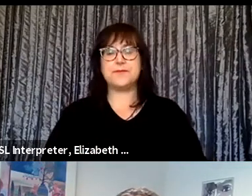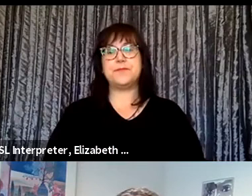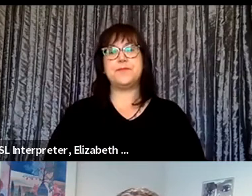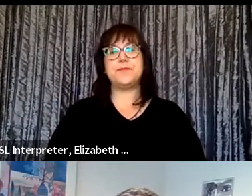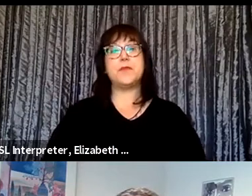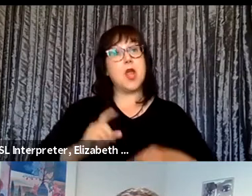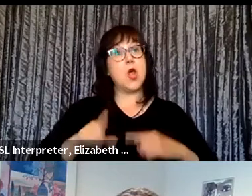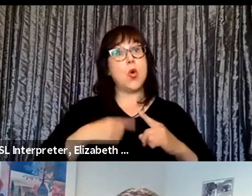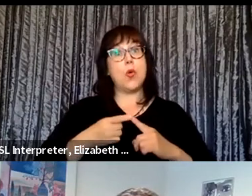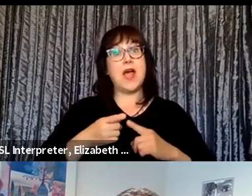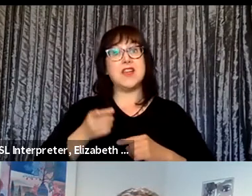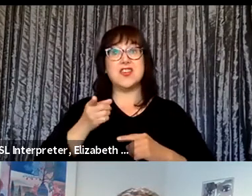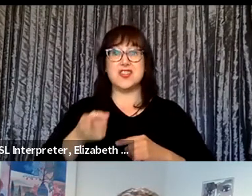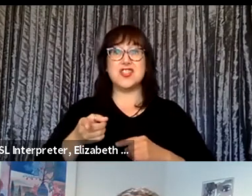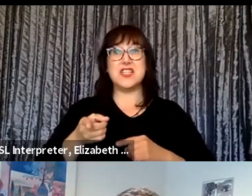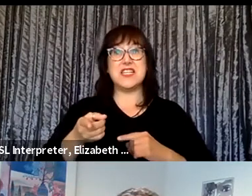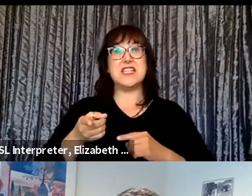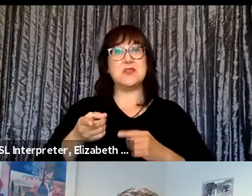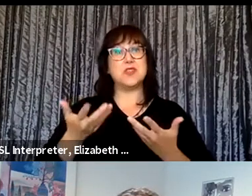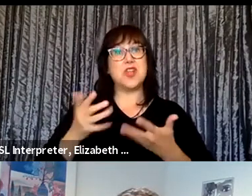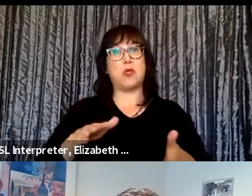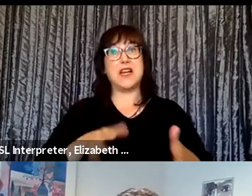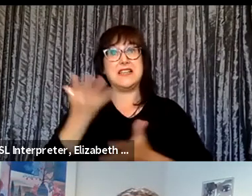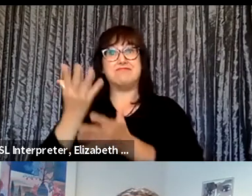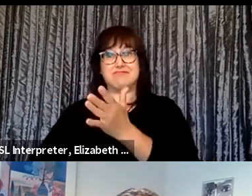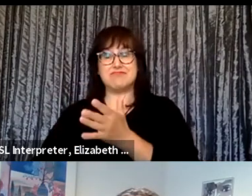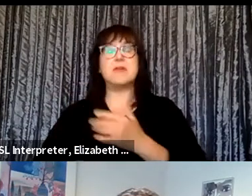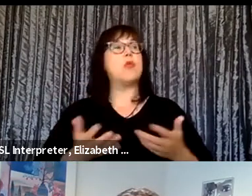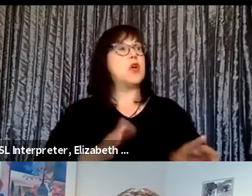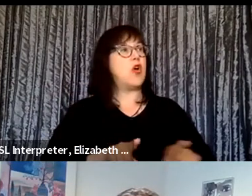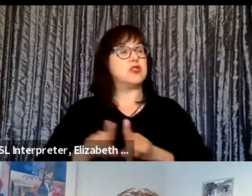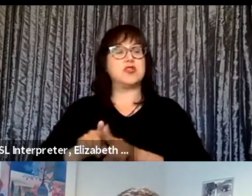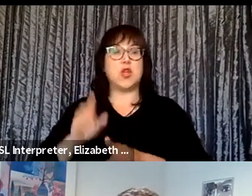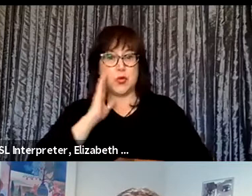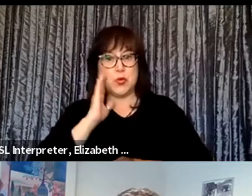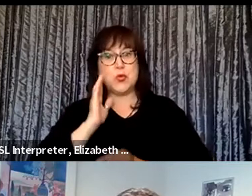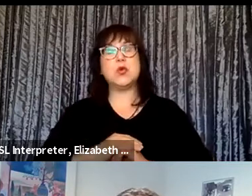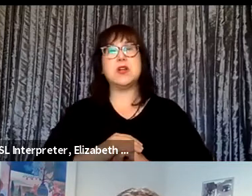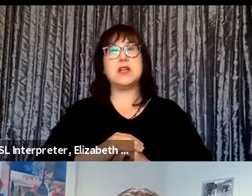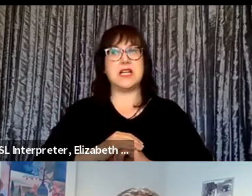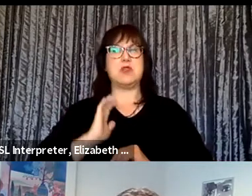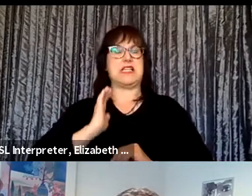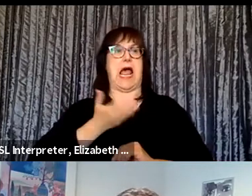when she was no longer with us, we, we also knew that it was up to us to find the film